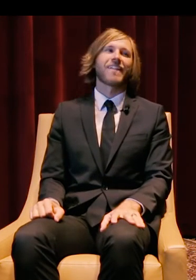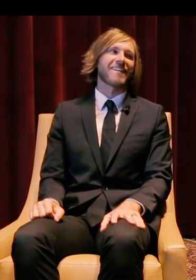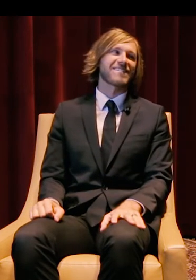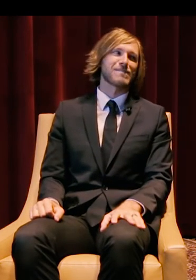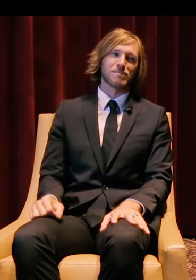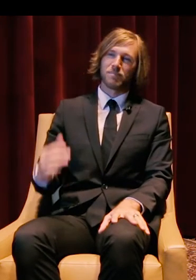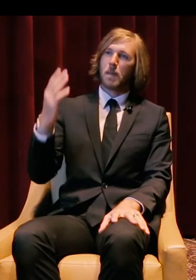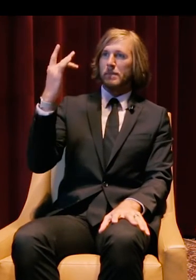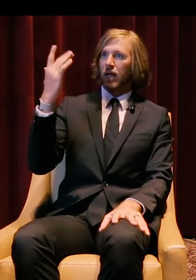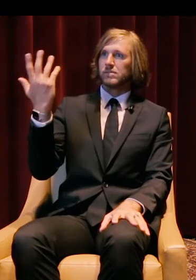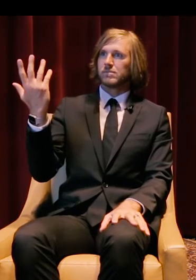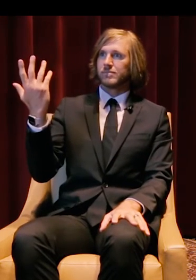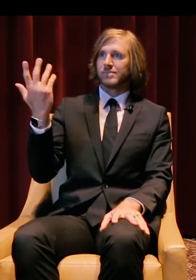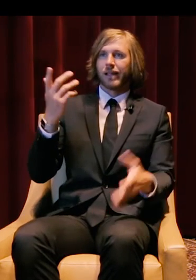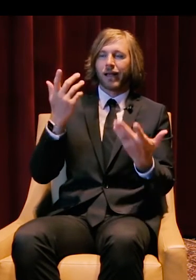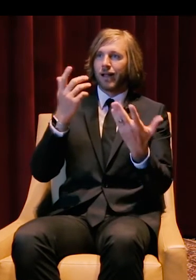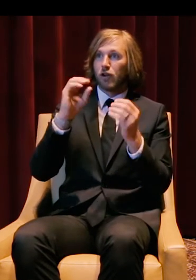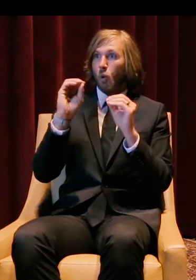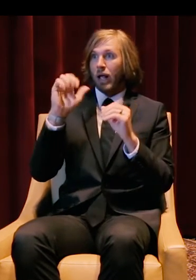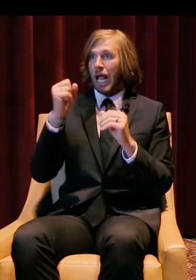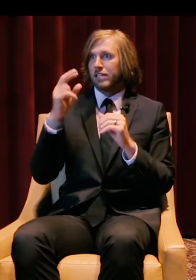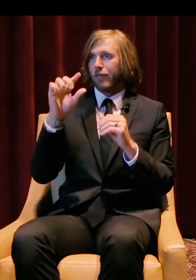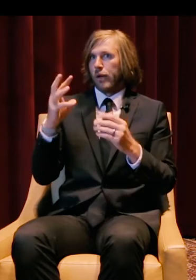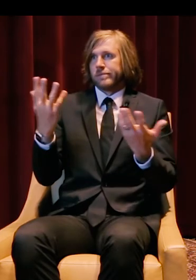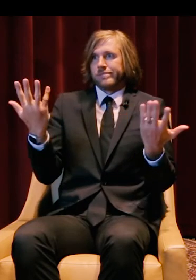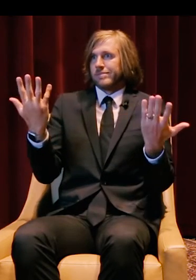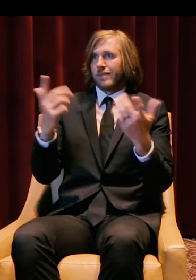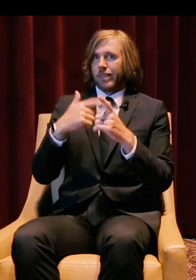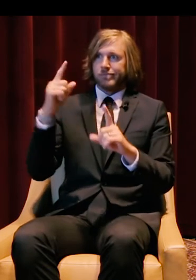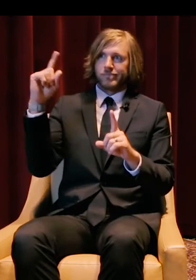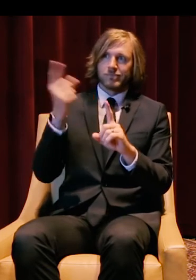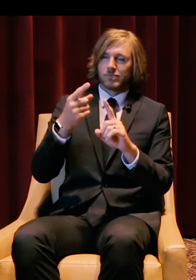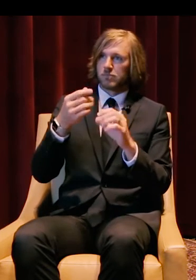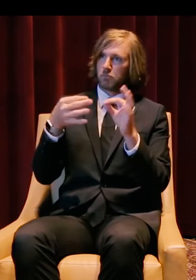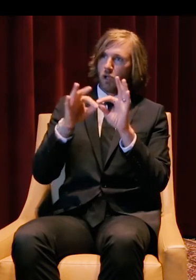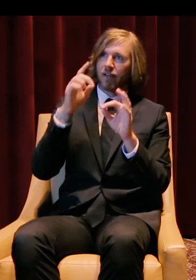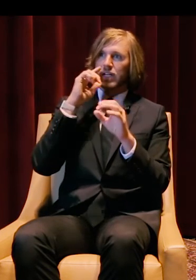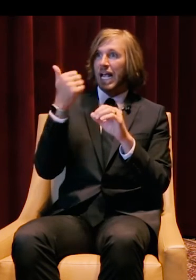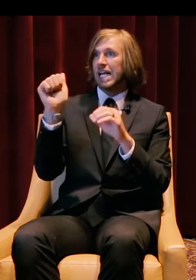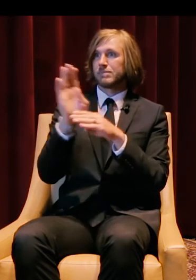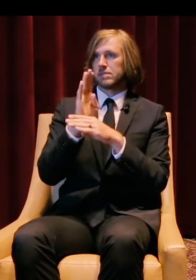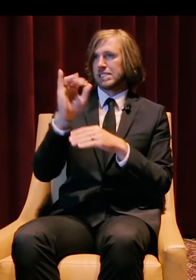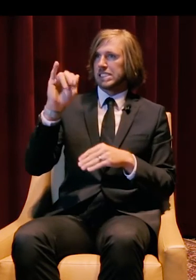because if you don't have cash flow, it goes back to the most important thing for any business is income, and it needs to be a